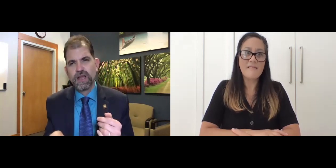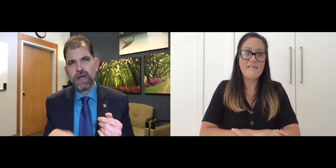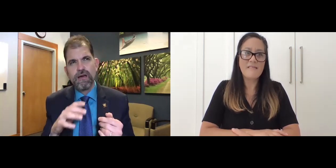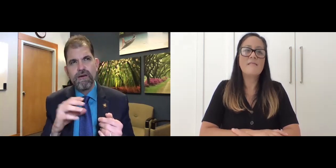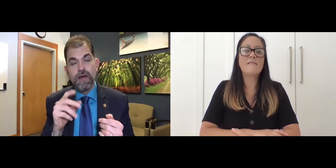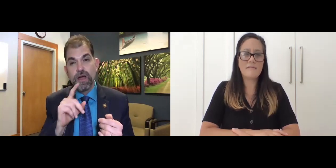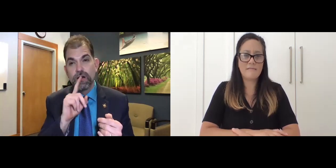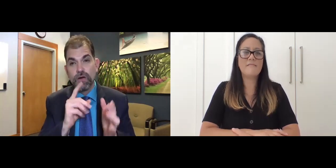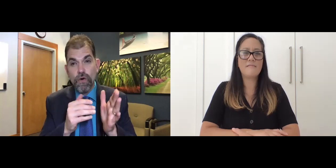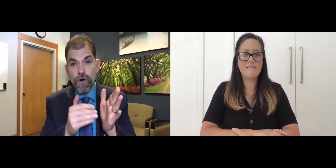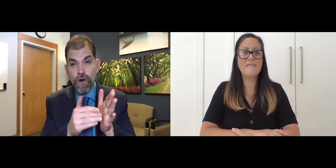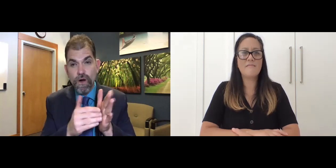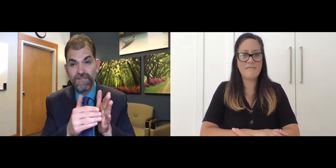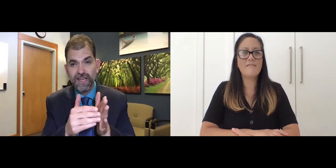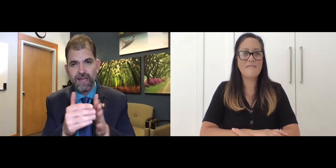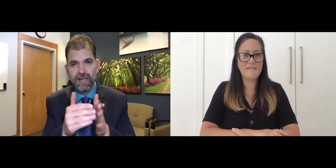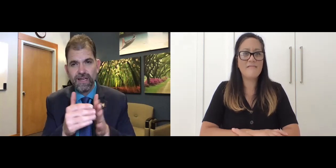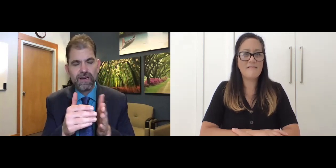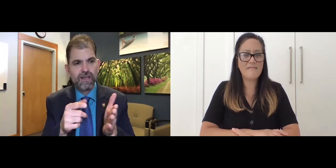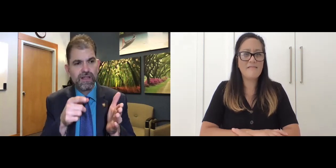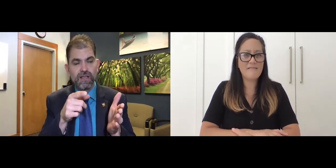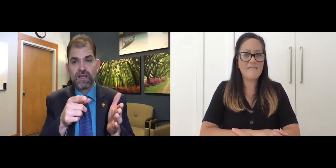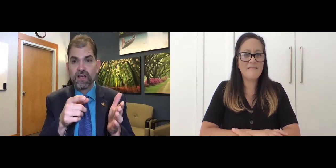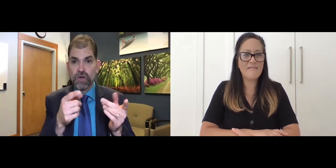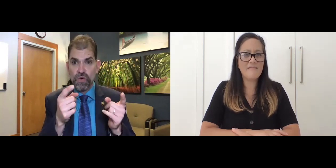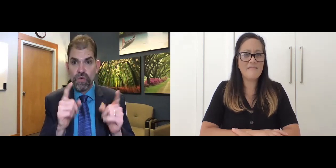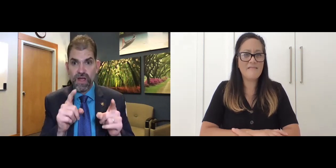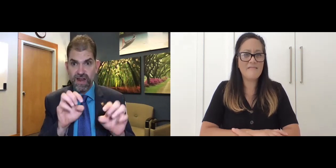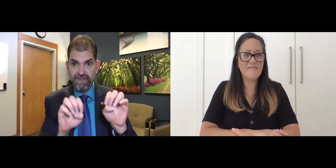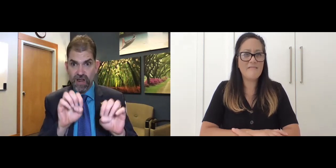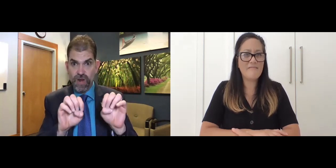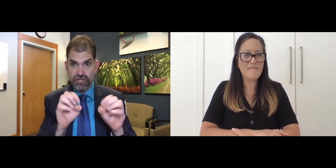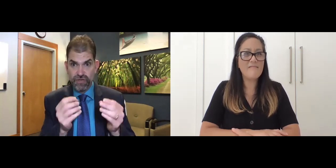and how that test is given.